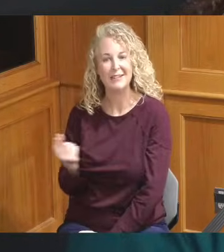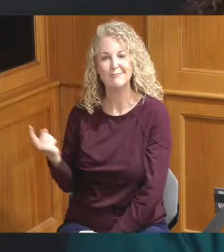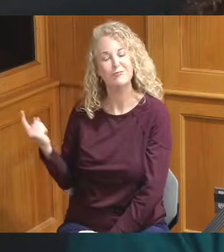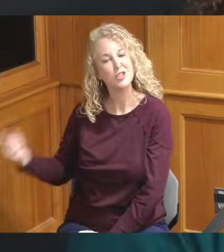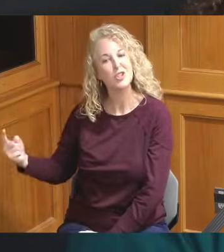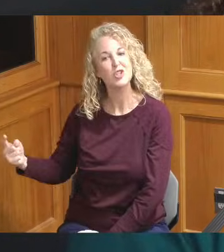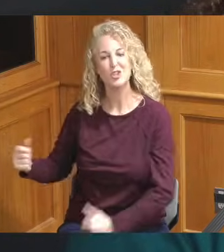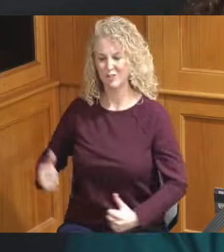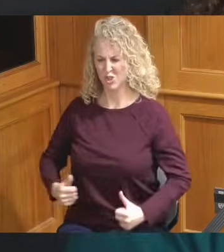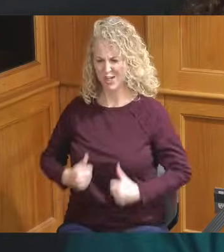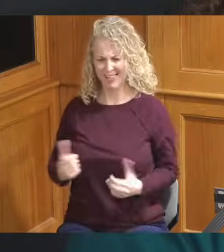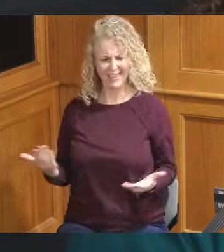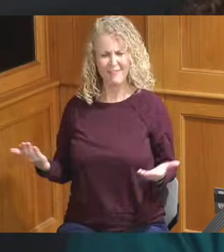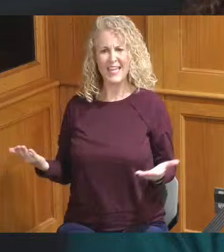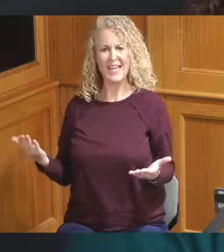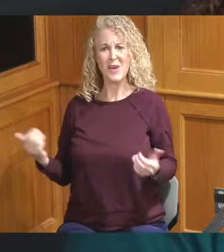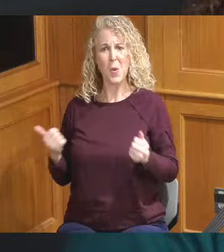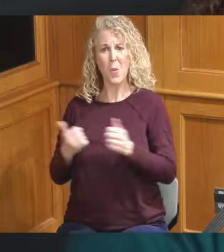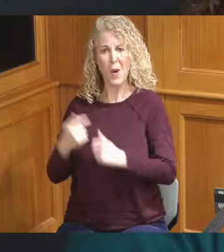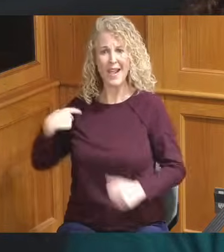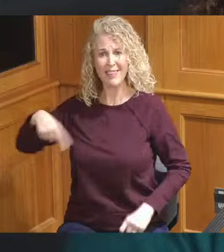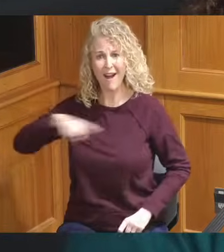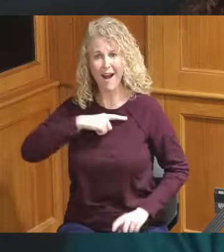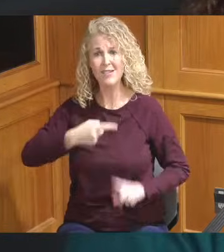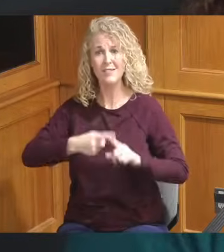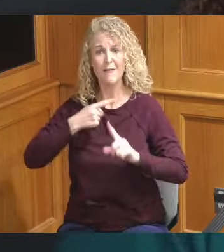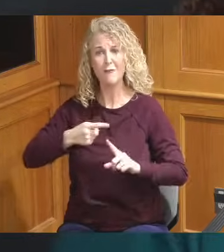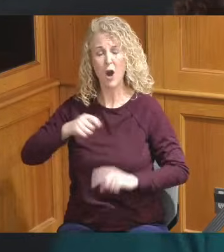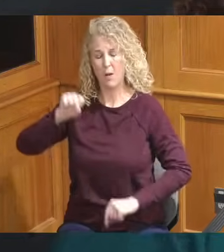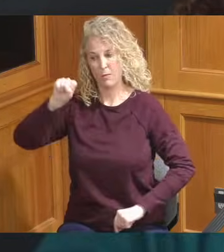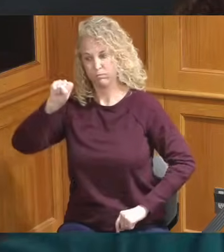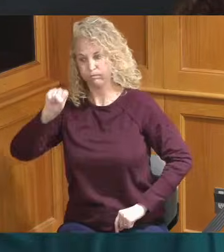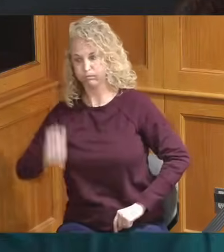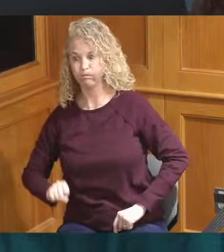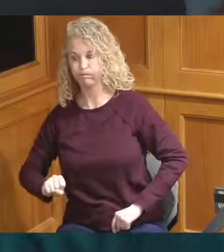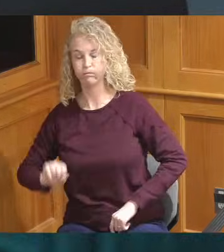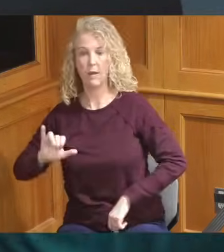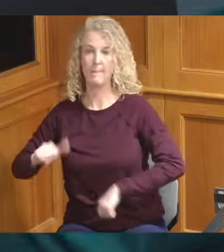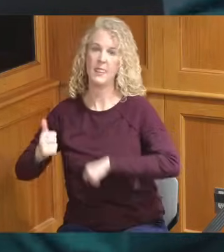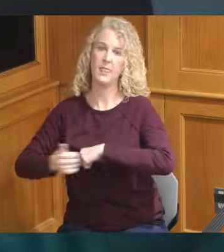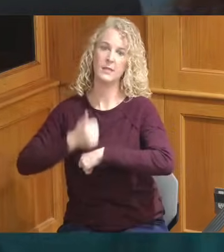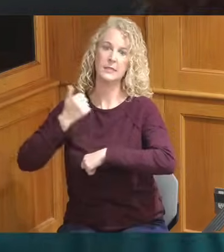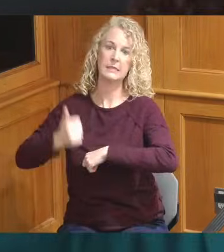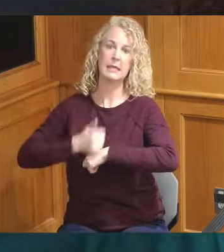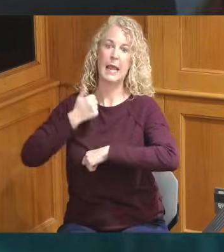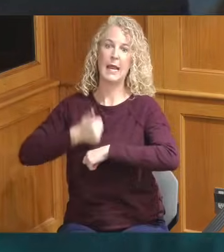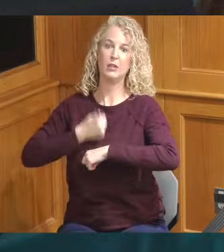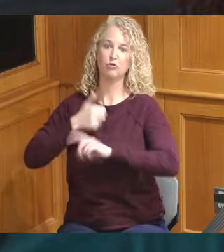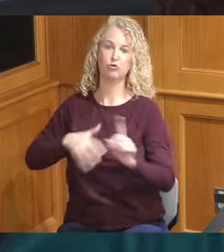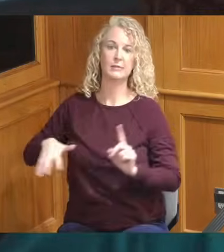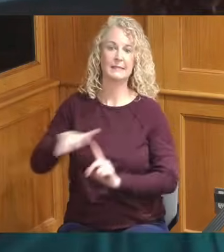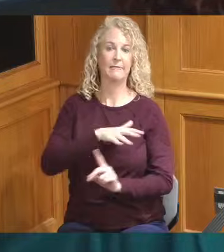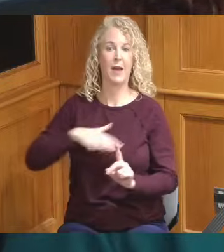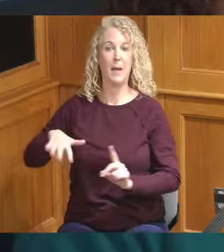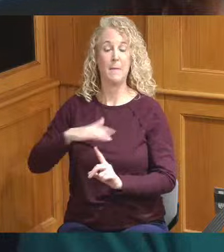us and coming from the deep south and there were dangers there. And I'm just saying we could learn